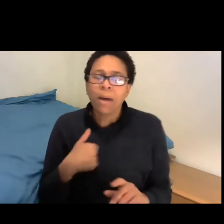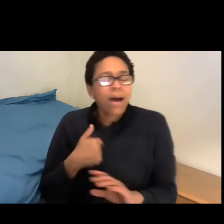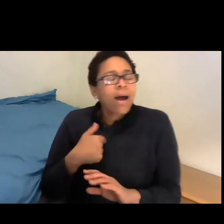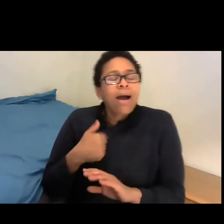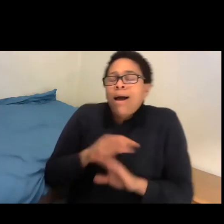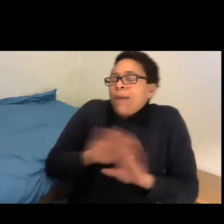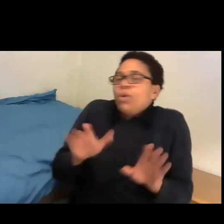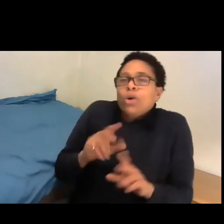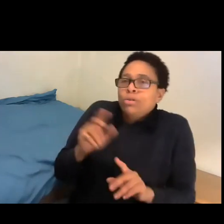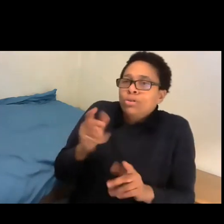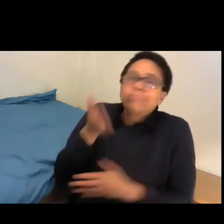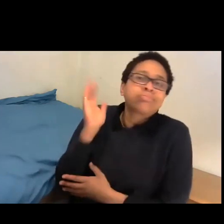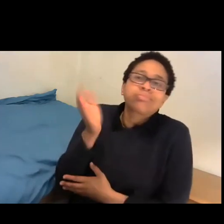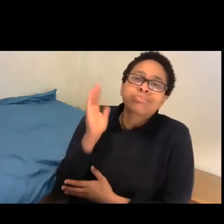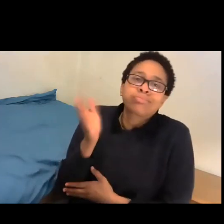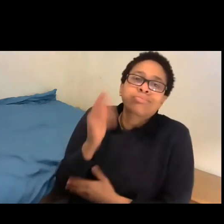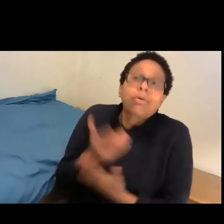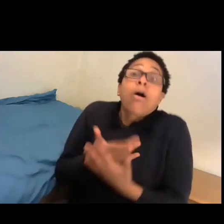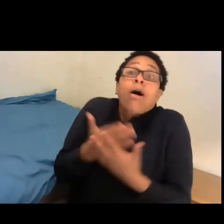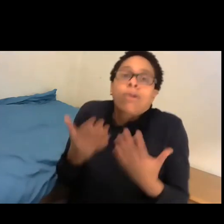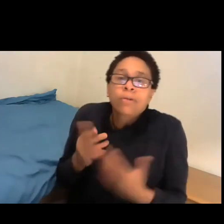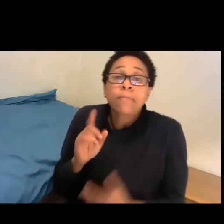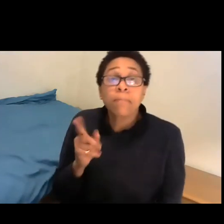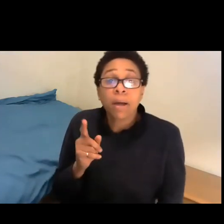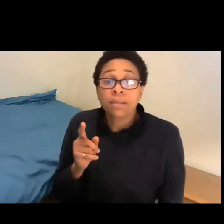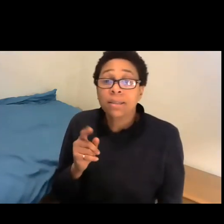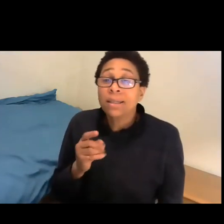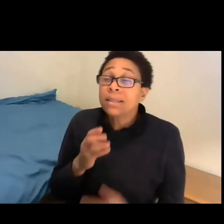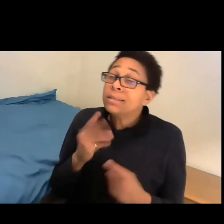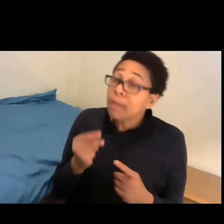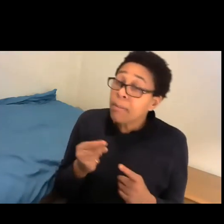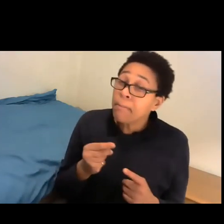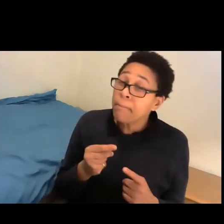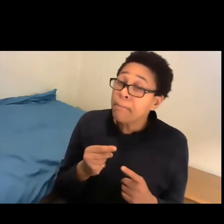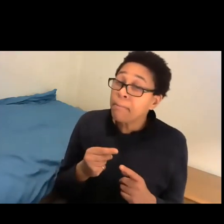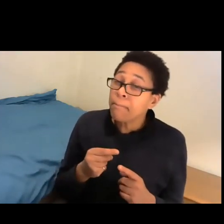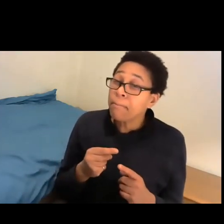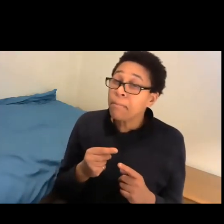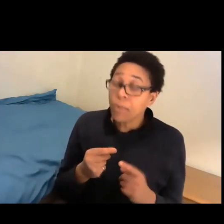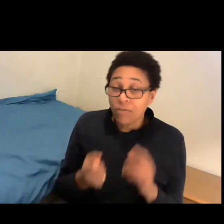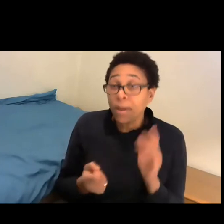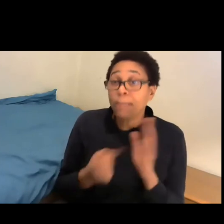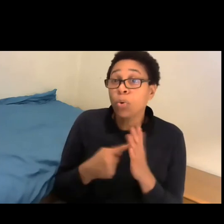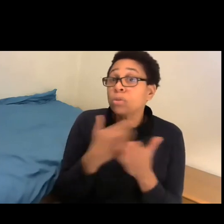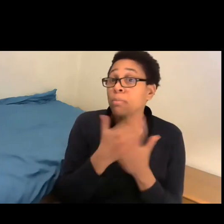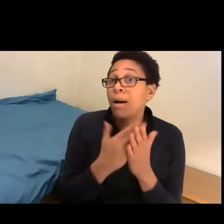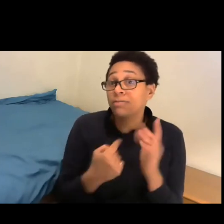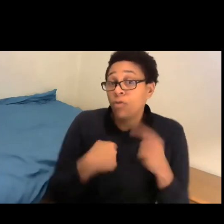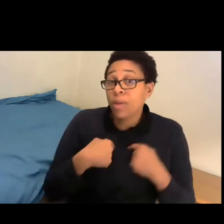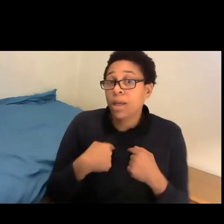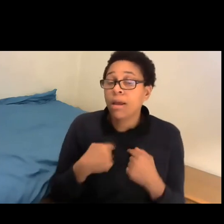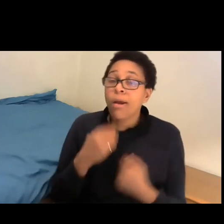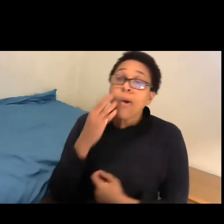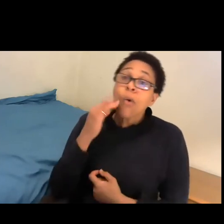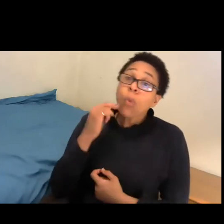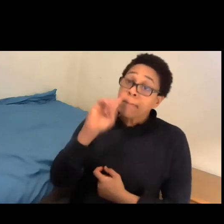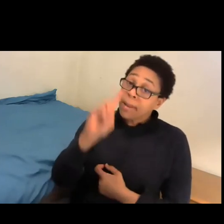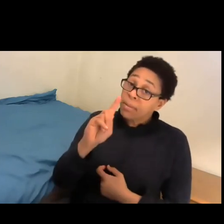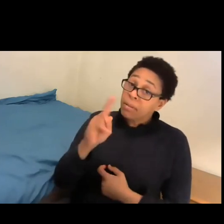this anymore. But just some of the highlights for me are, you know, when people of faith that I meet, whether they're